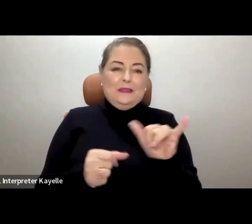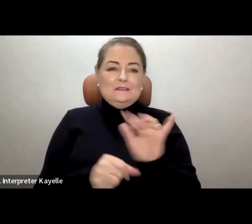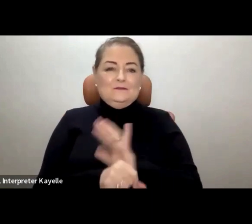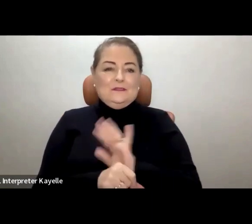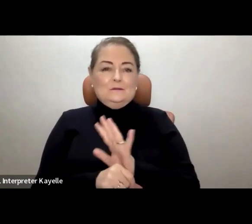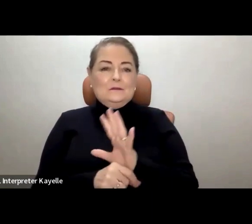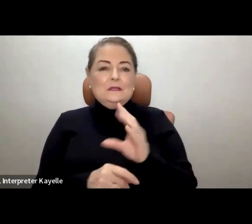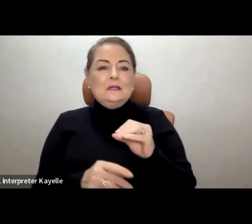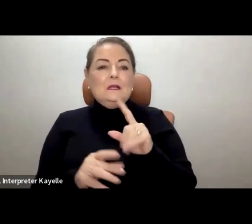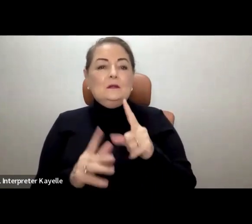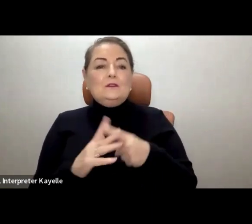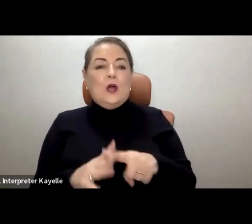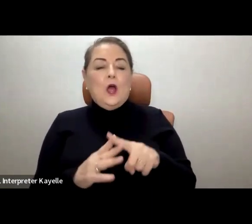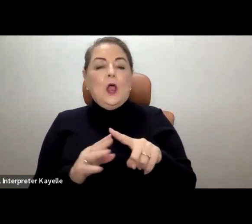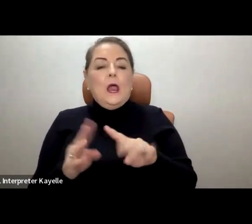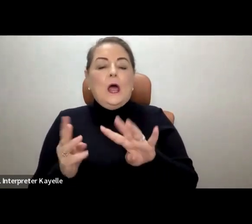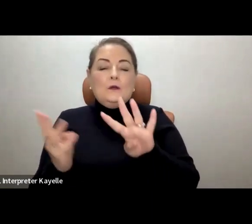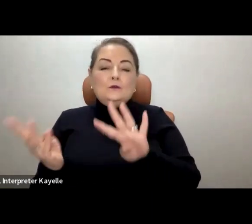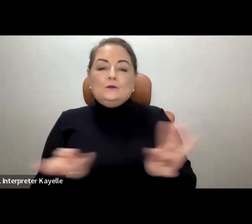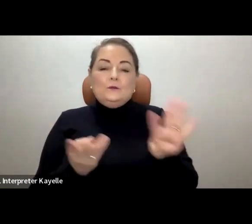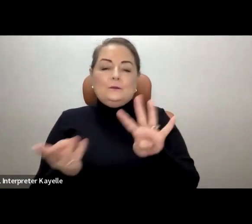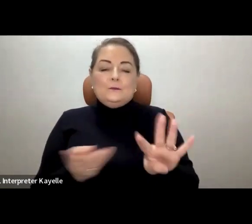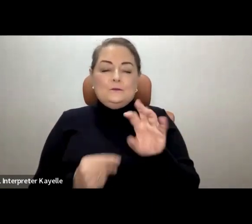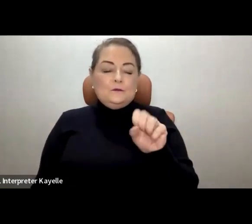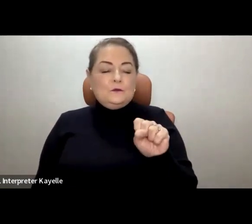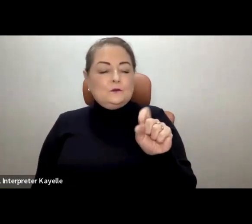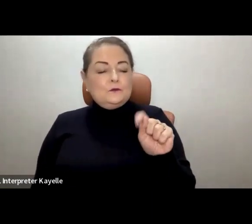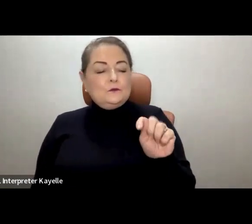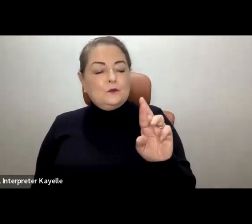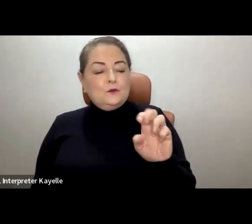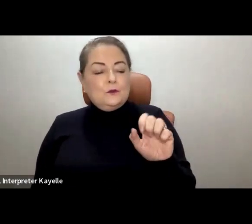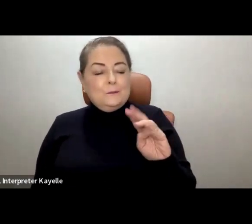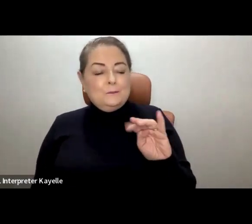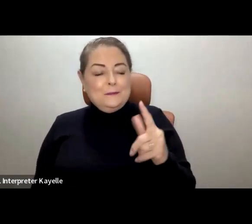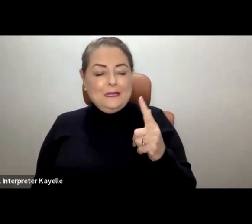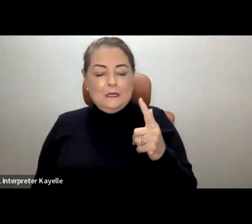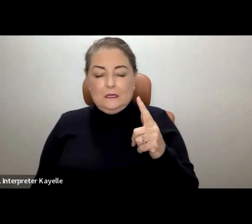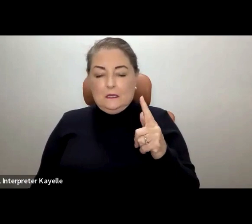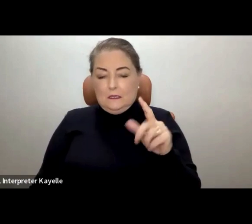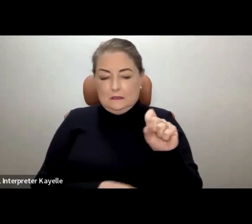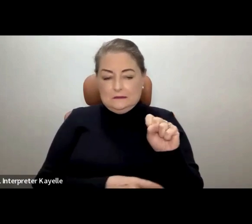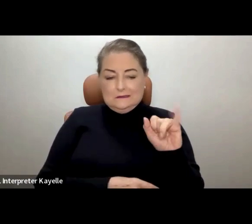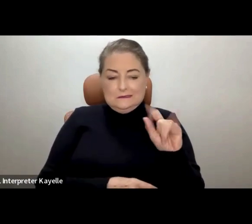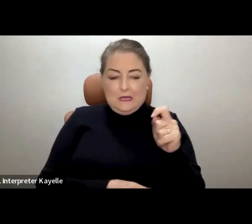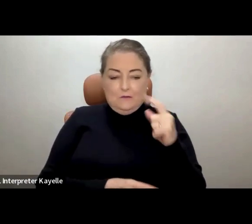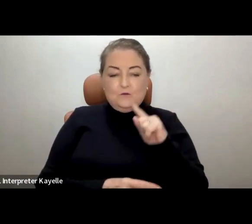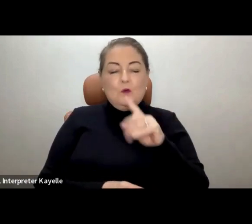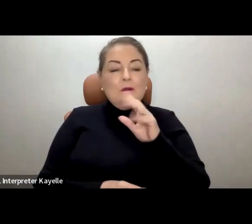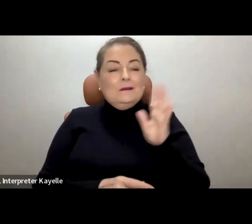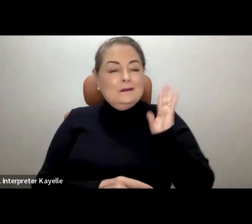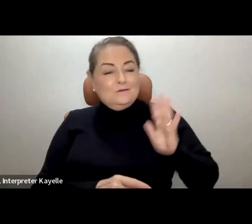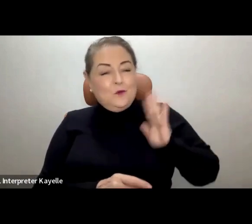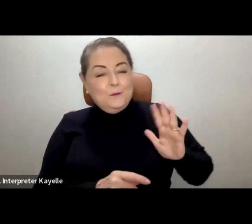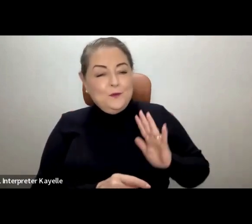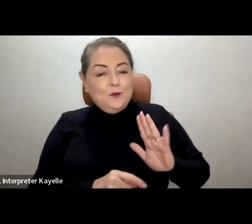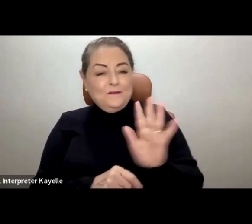launch a streaming site for a lot of our past films. So people can watch the past films because we have so many gems that sit